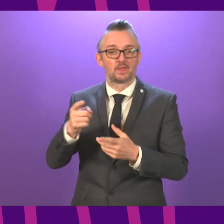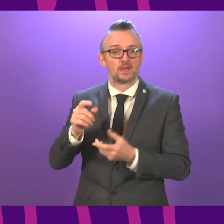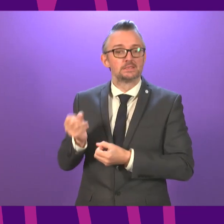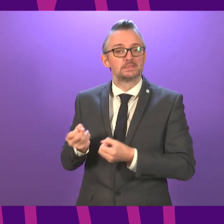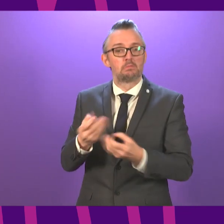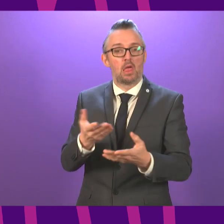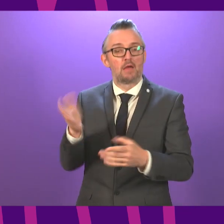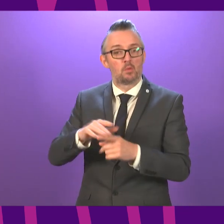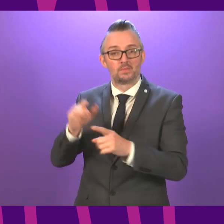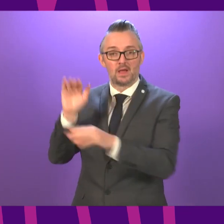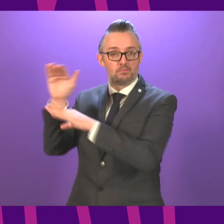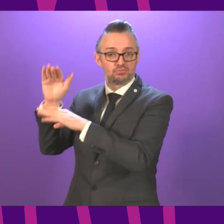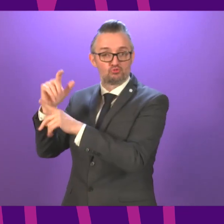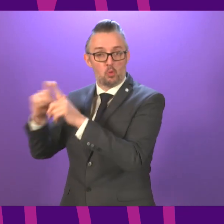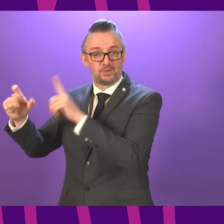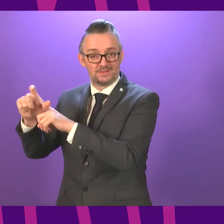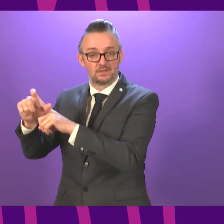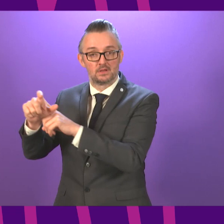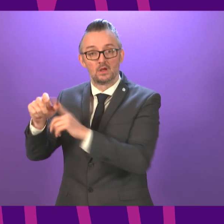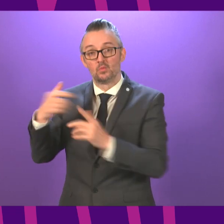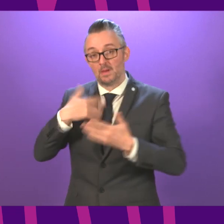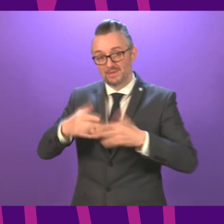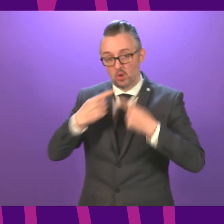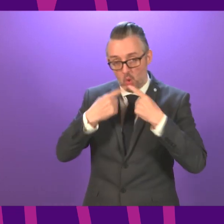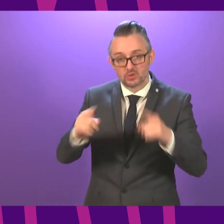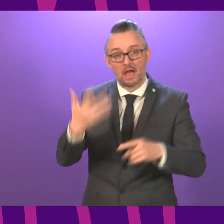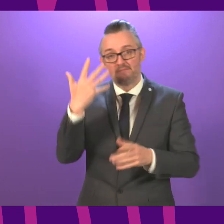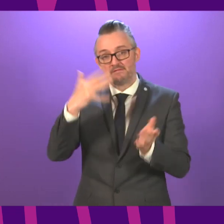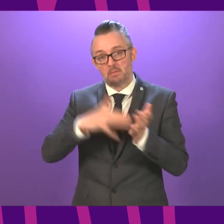so we have launched a new £5 million fund to help Scottish wholesale food and drink businesses,